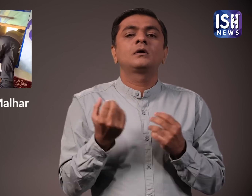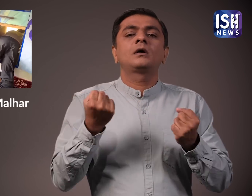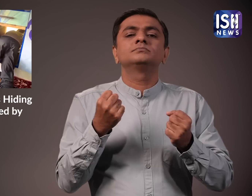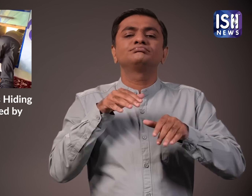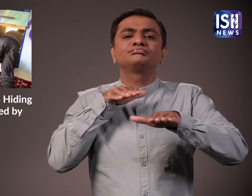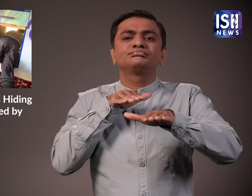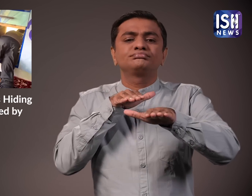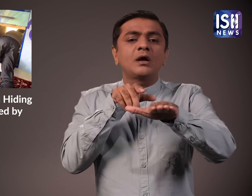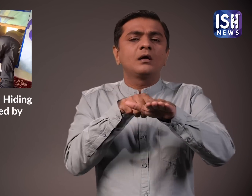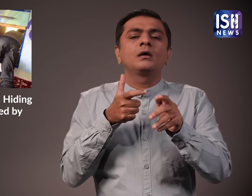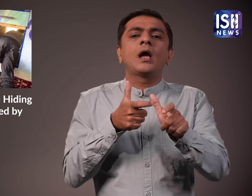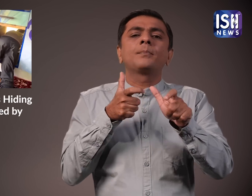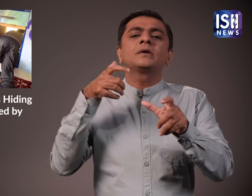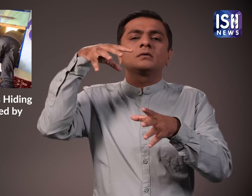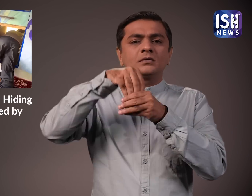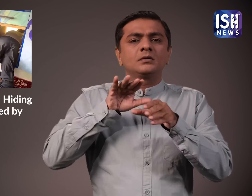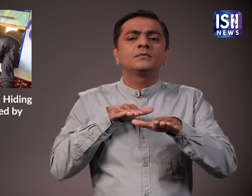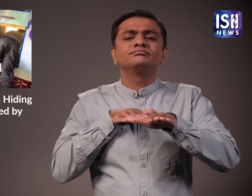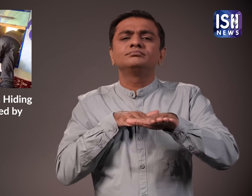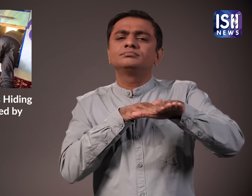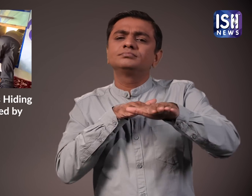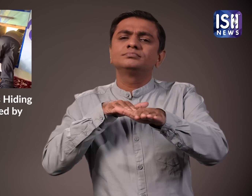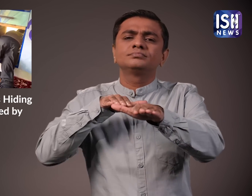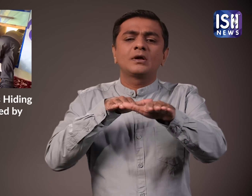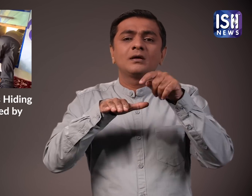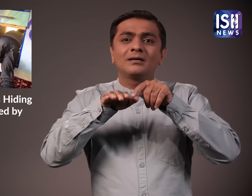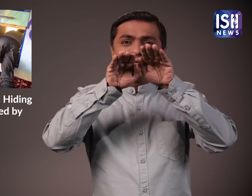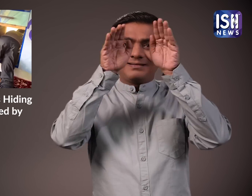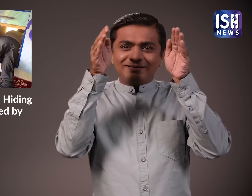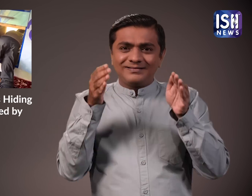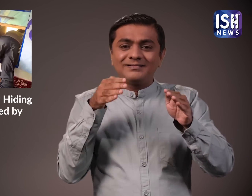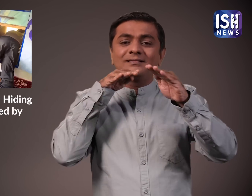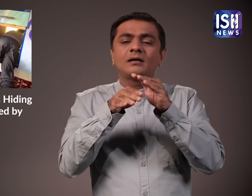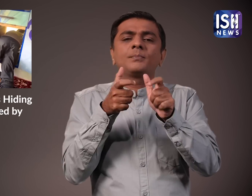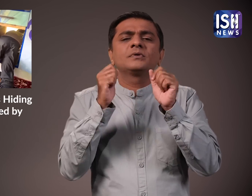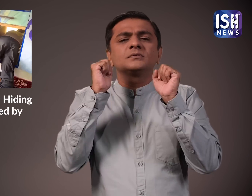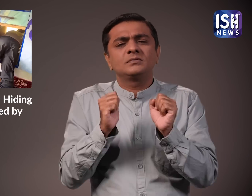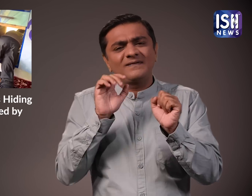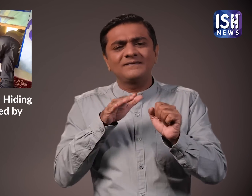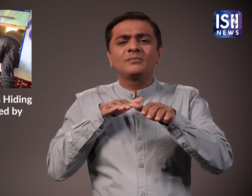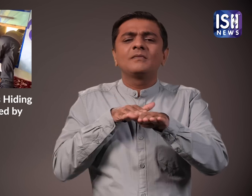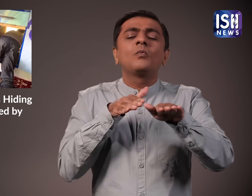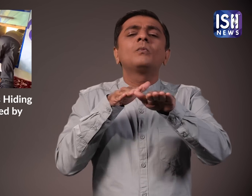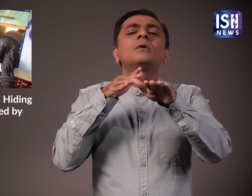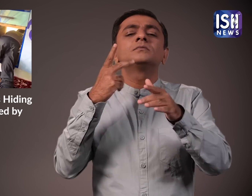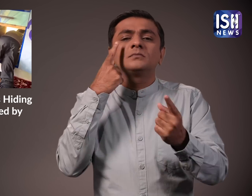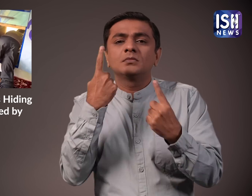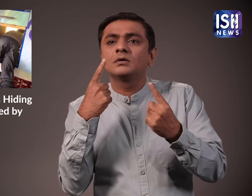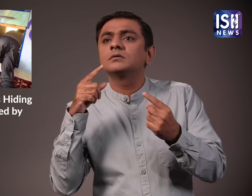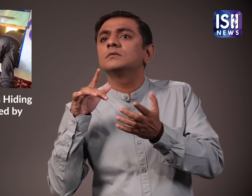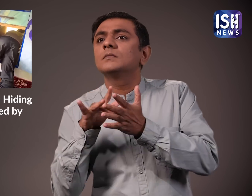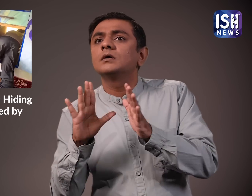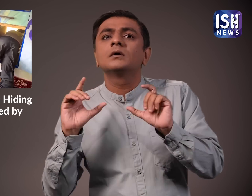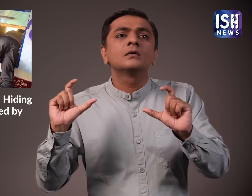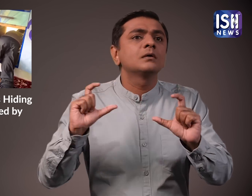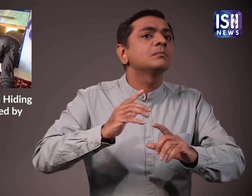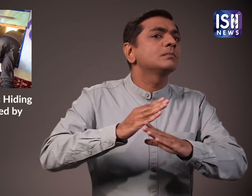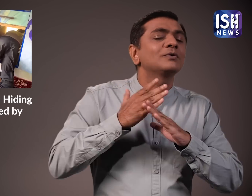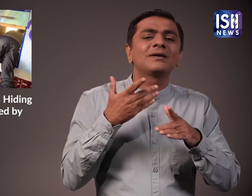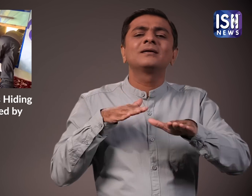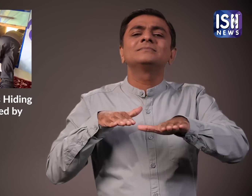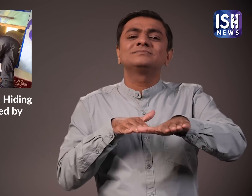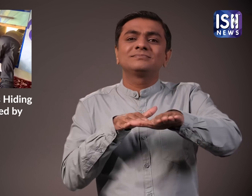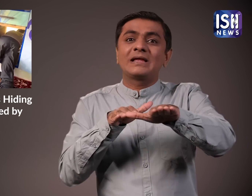our Indian Army trucks were carrying soldiers for a routine patrol.